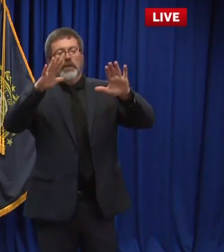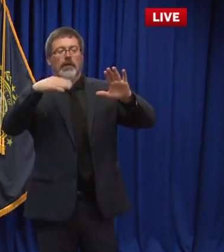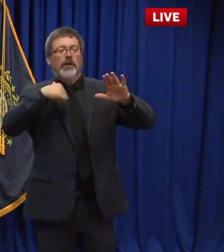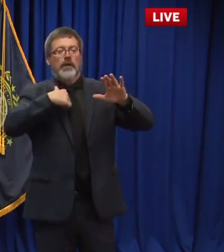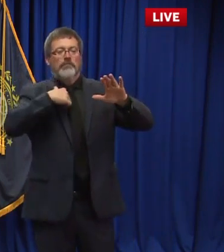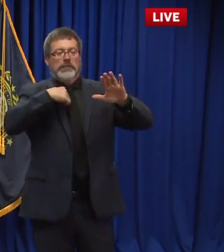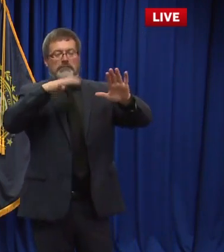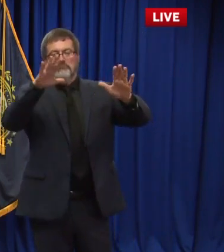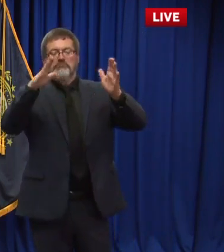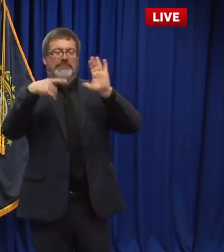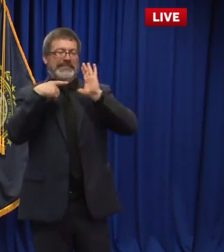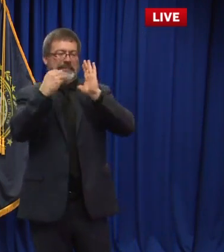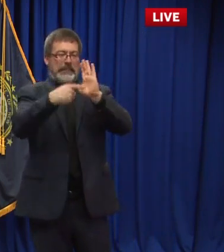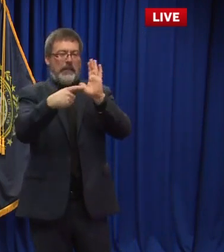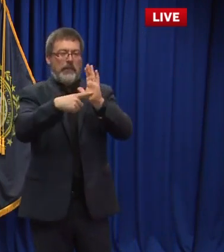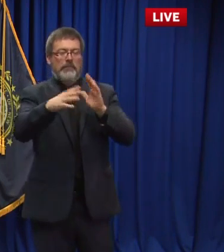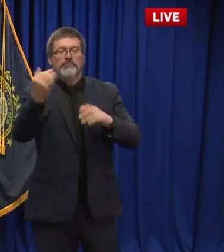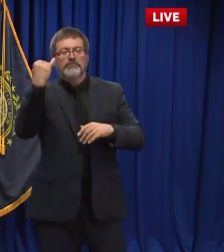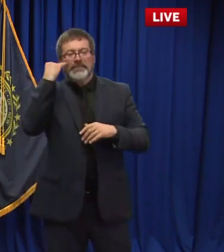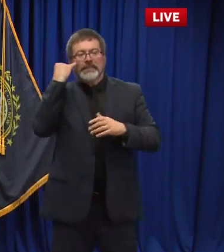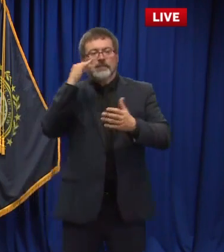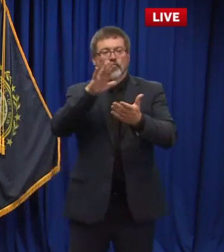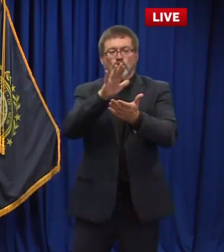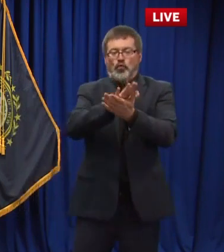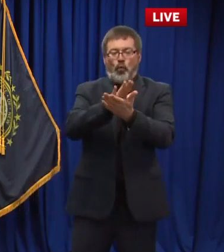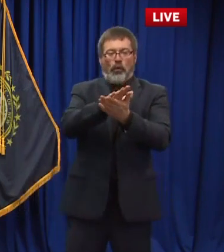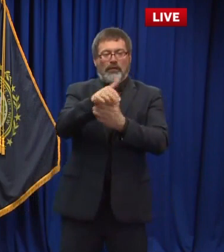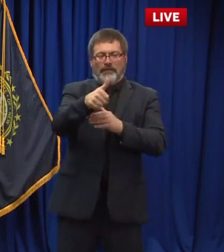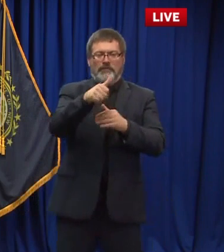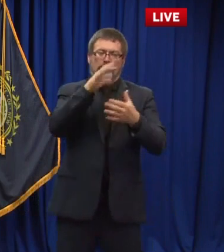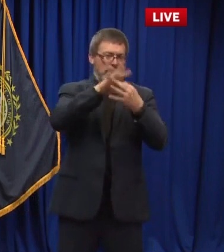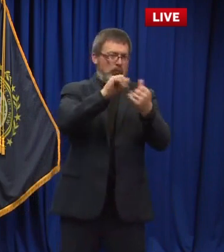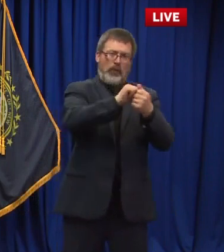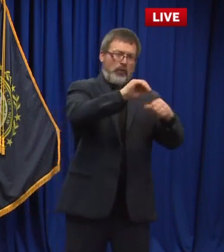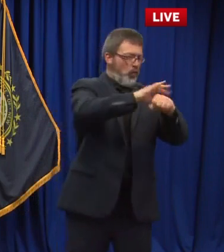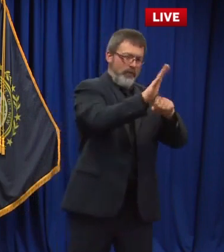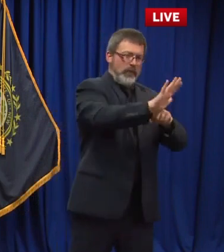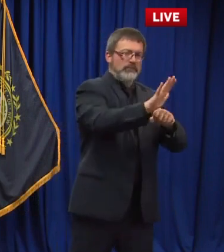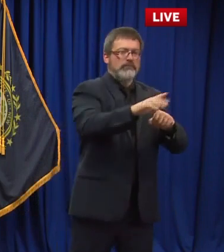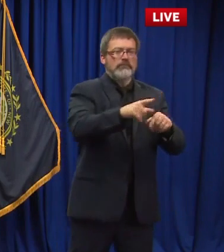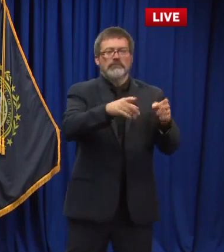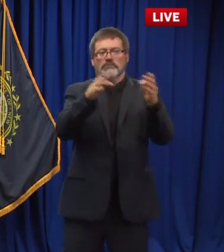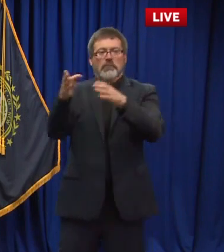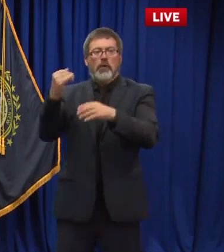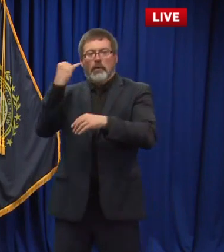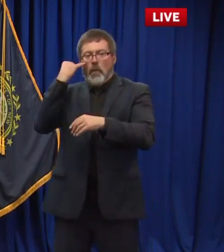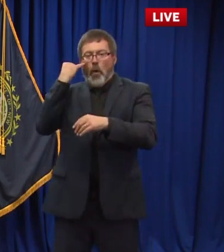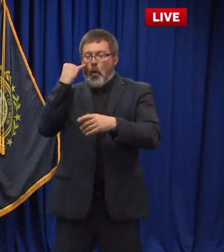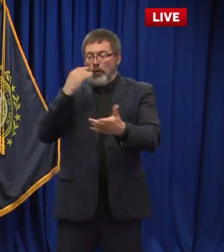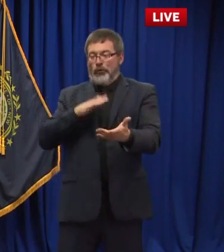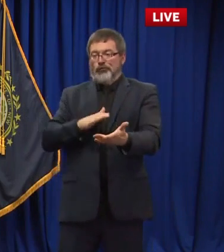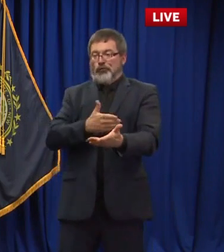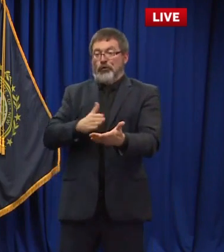LET’S TAKE COVID OUT OF THE MASK.